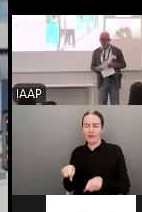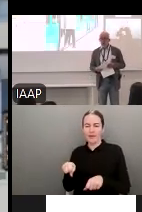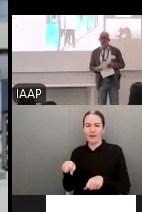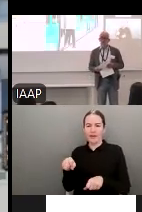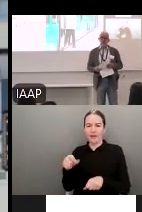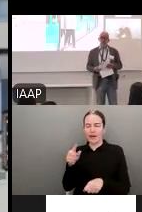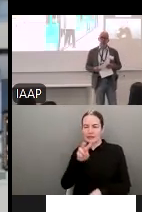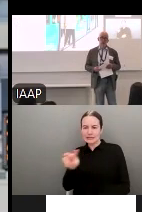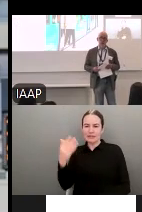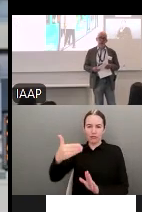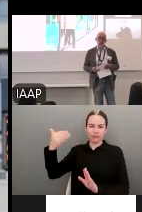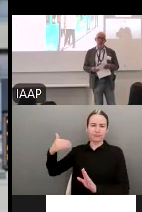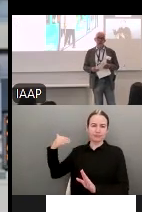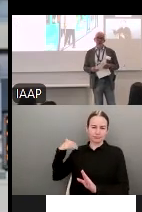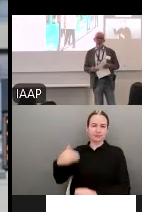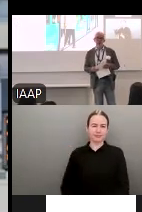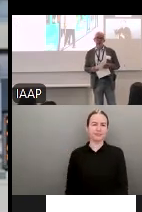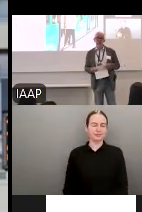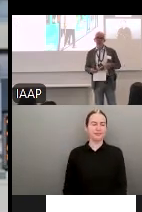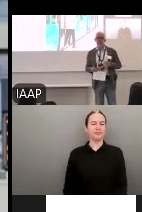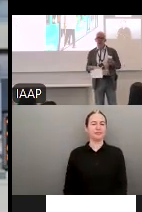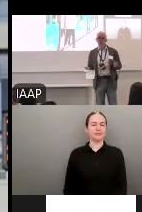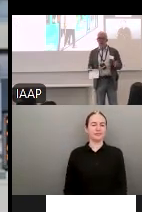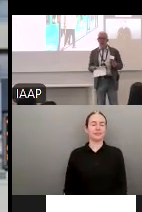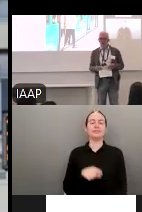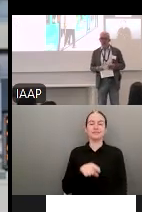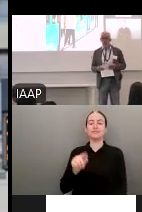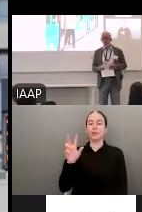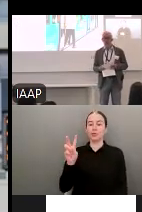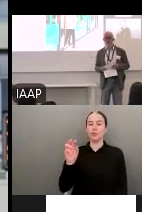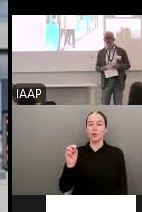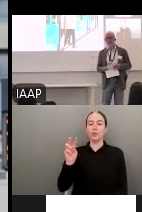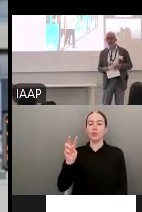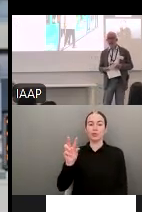2023 and also, conducted a mapping of different kind of studies